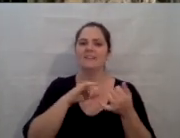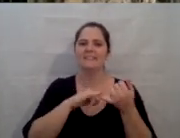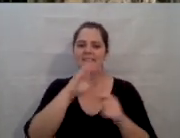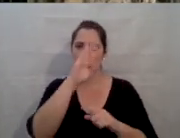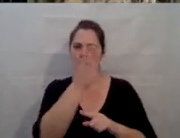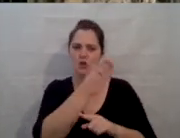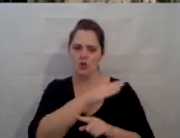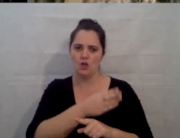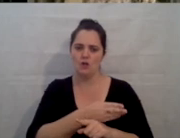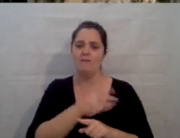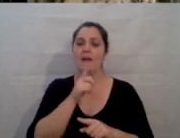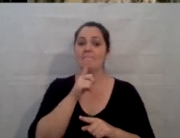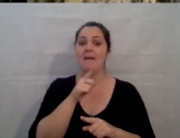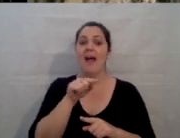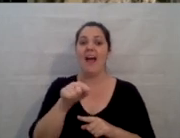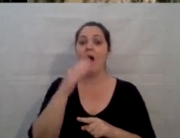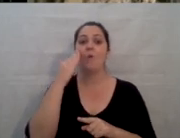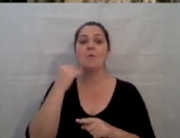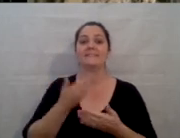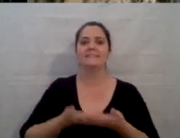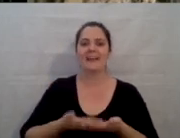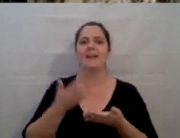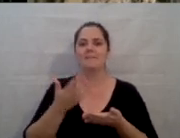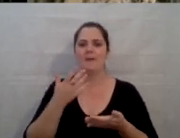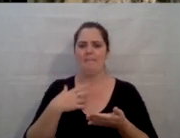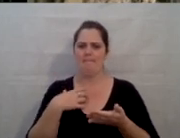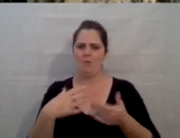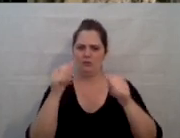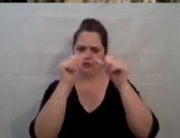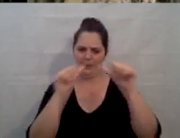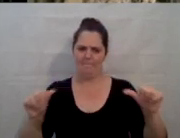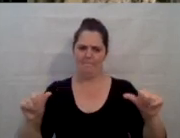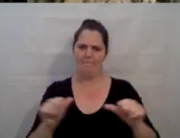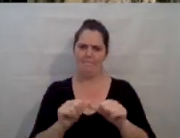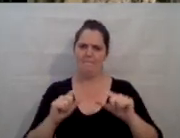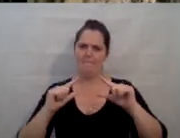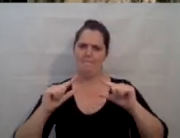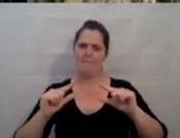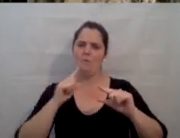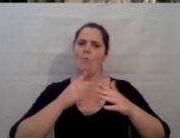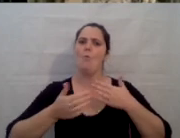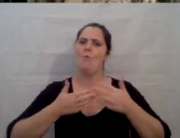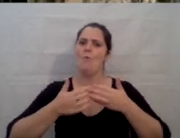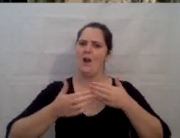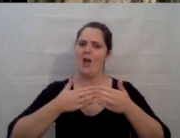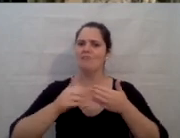pose, we're working with a geometric shape and we're going to organize her within that. Okay so let's start and I'm not going to try to